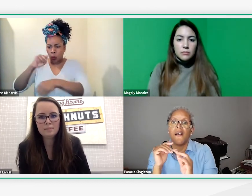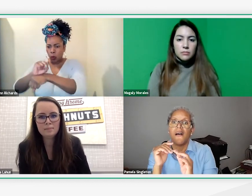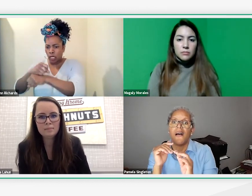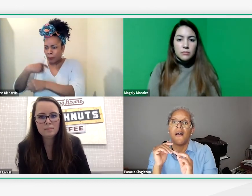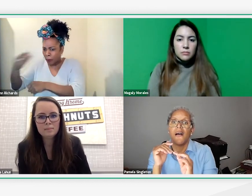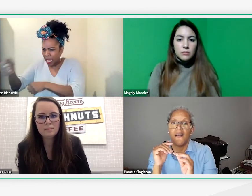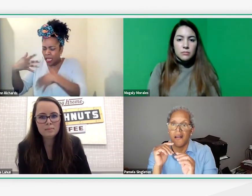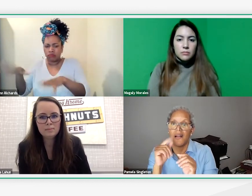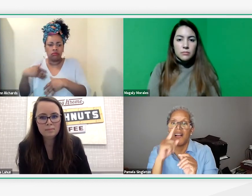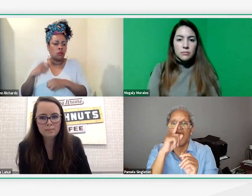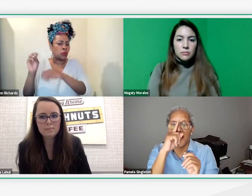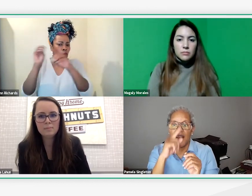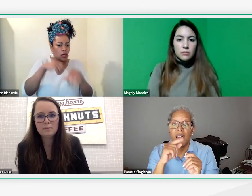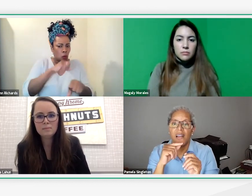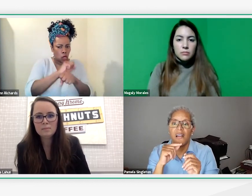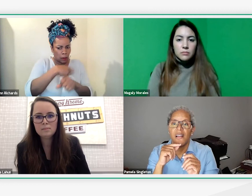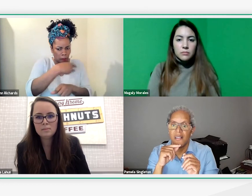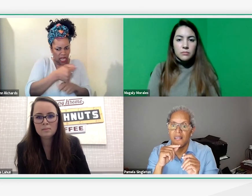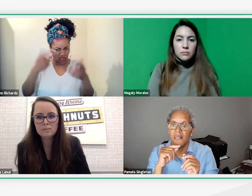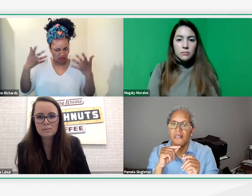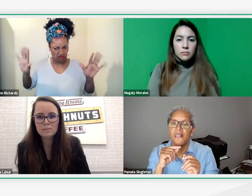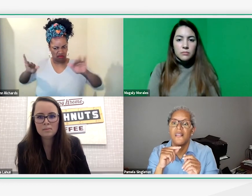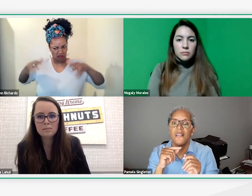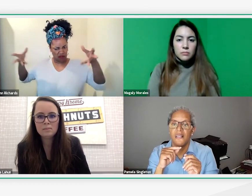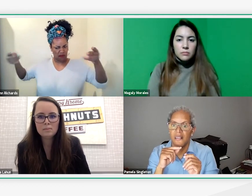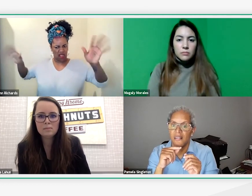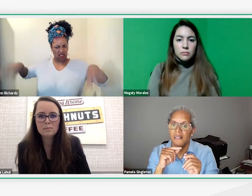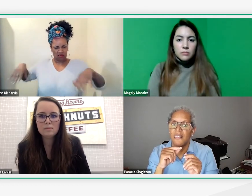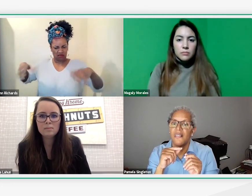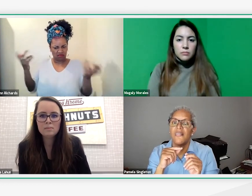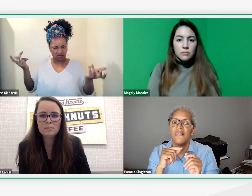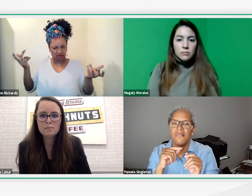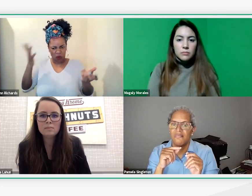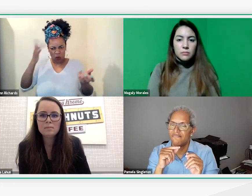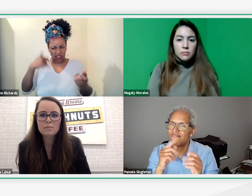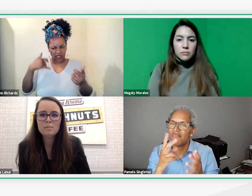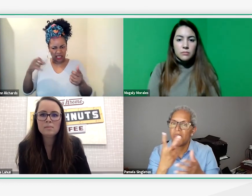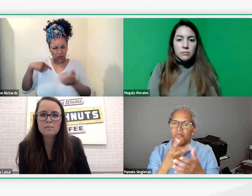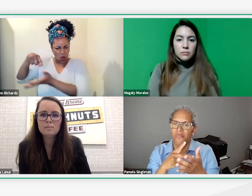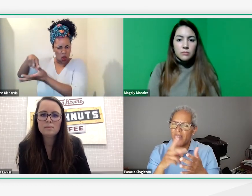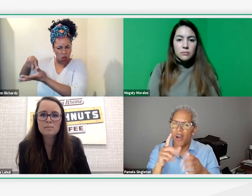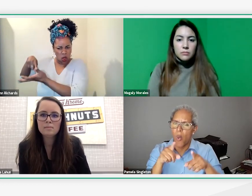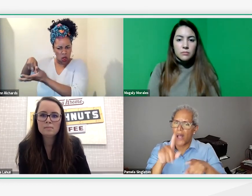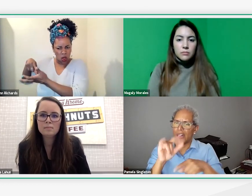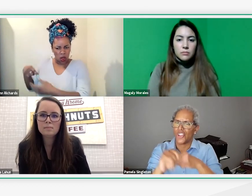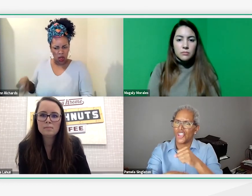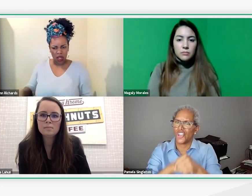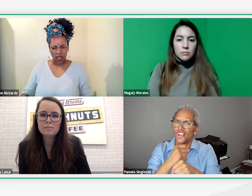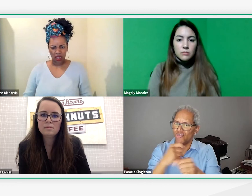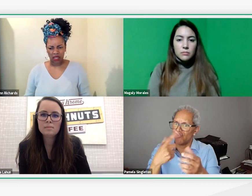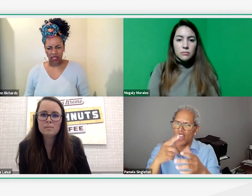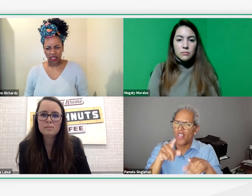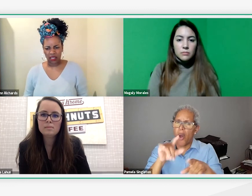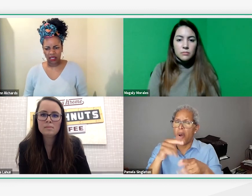the portion of time that you lived in that state. >>ROXANN RICHARDS: So, what if I've already paid